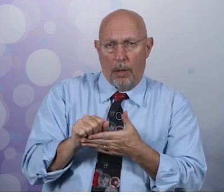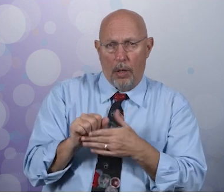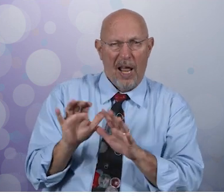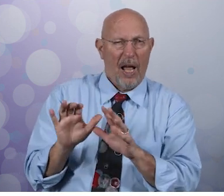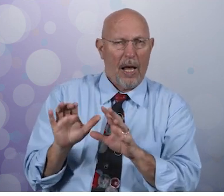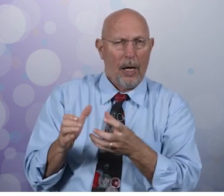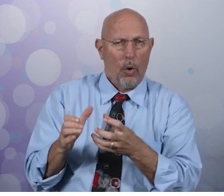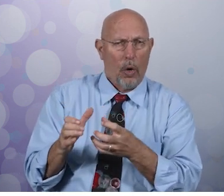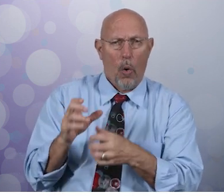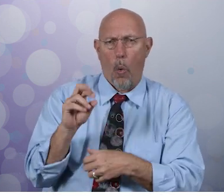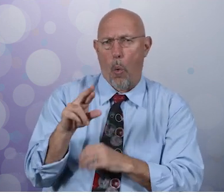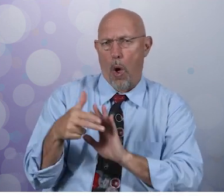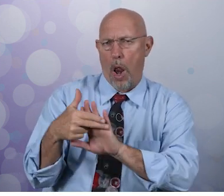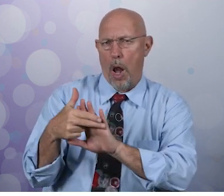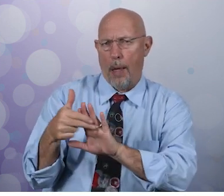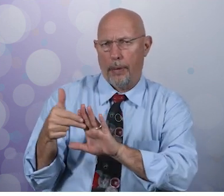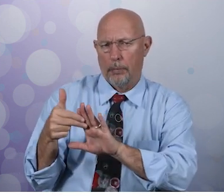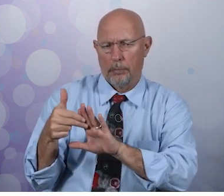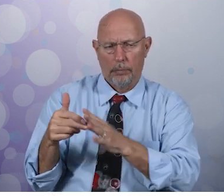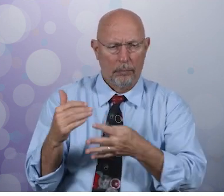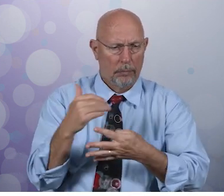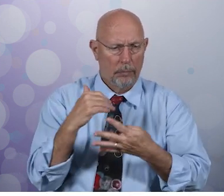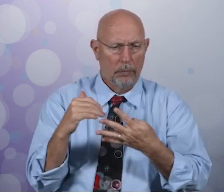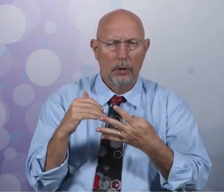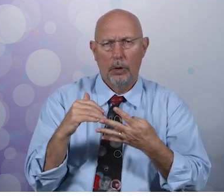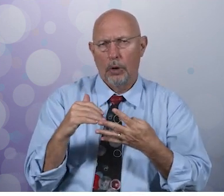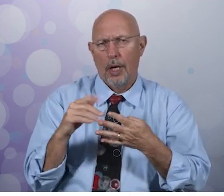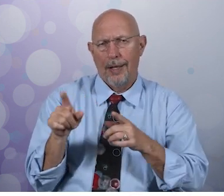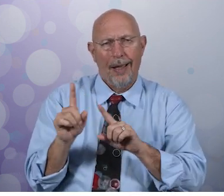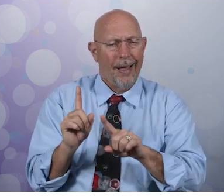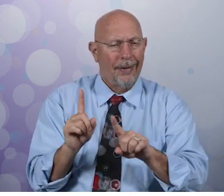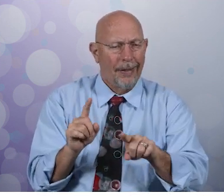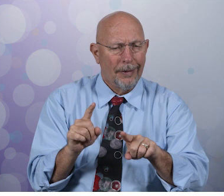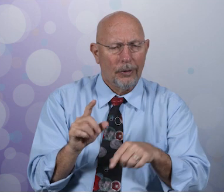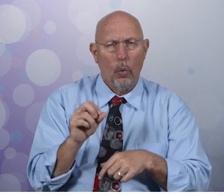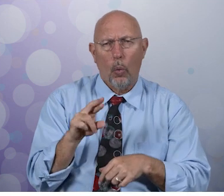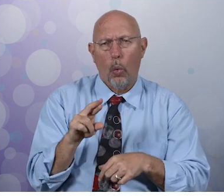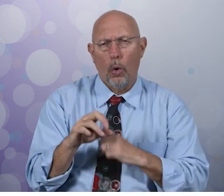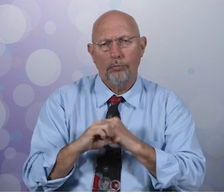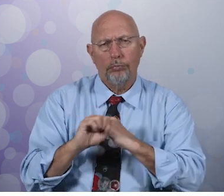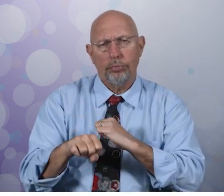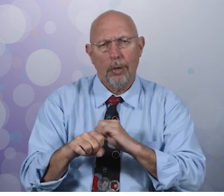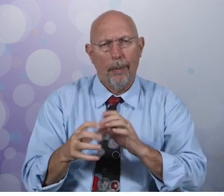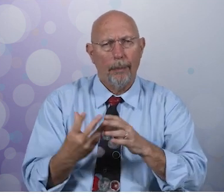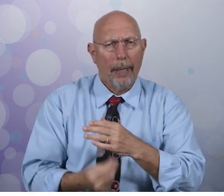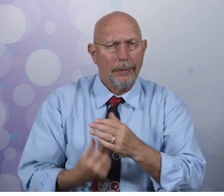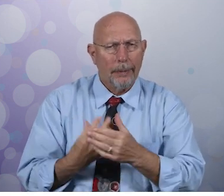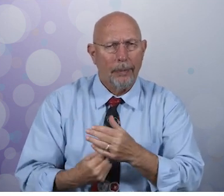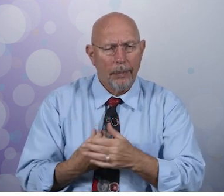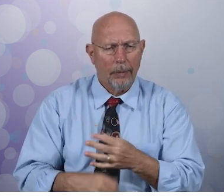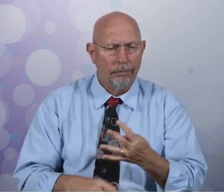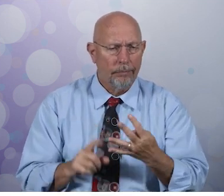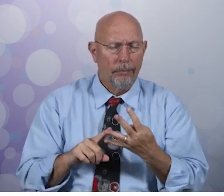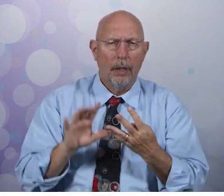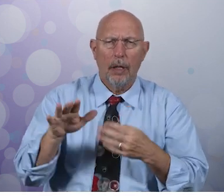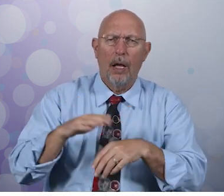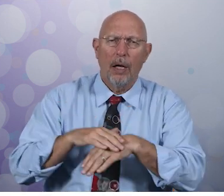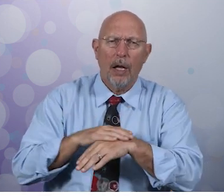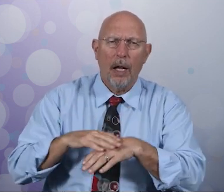or label, a student's attendance or extended absences, native language, social, cultural,